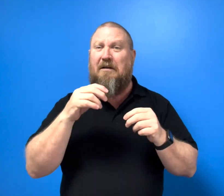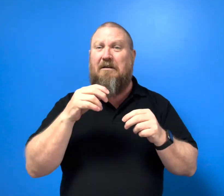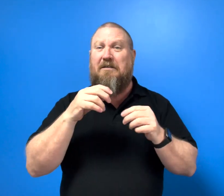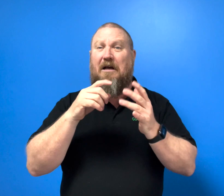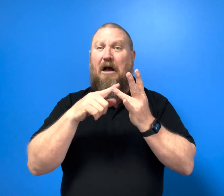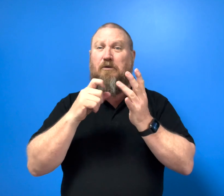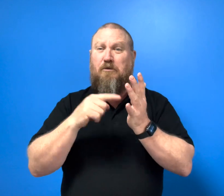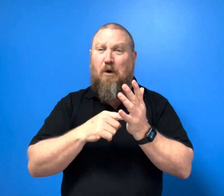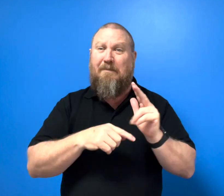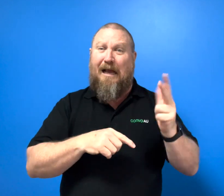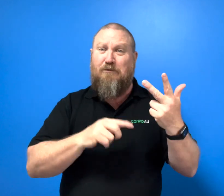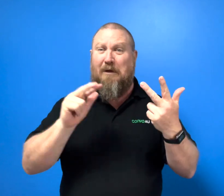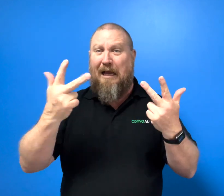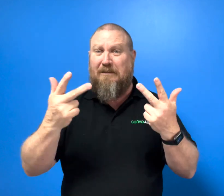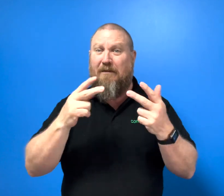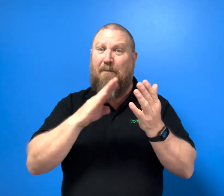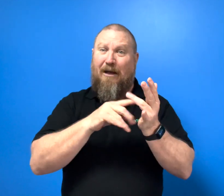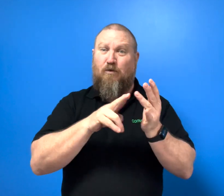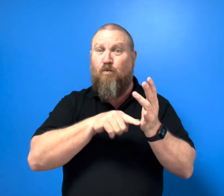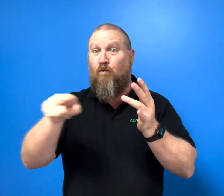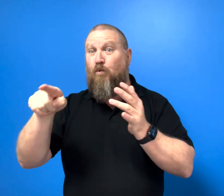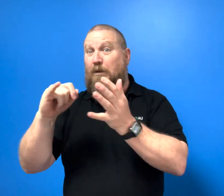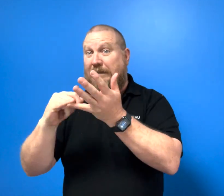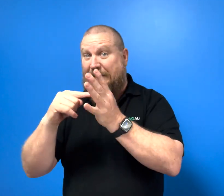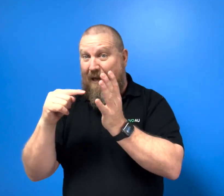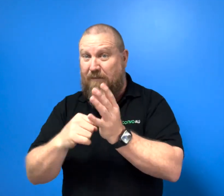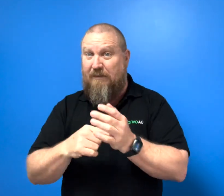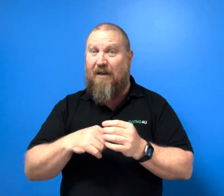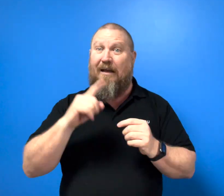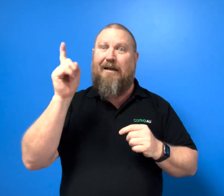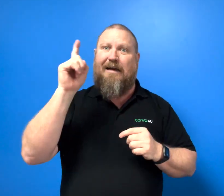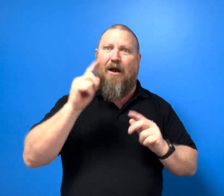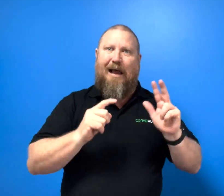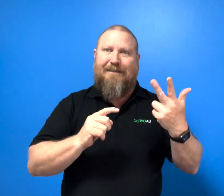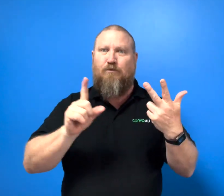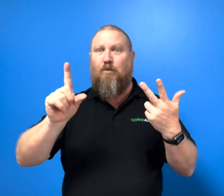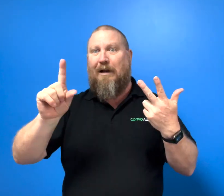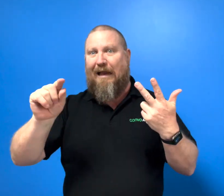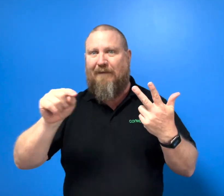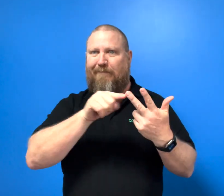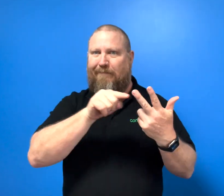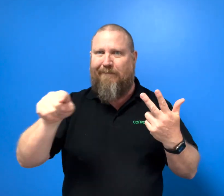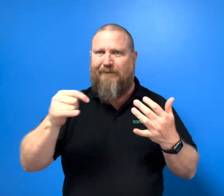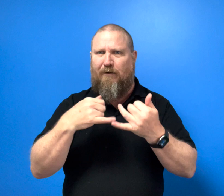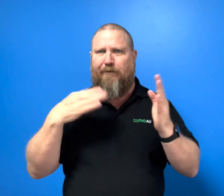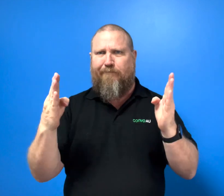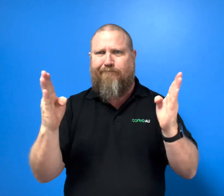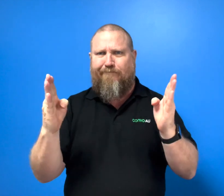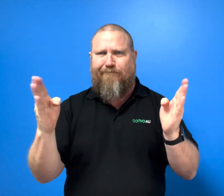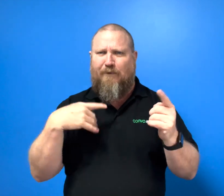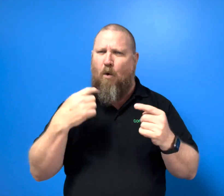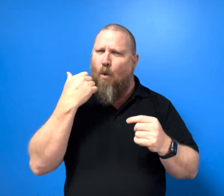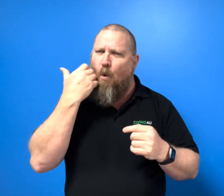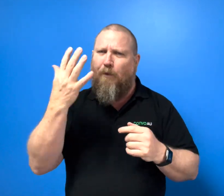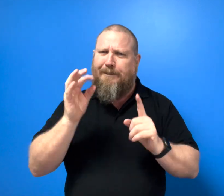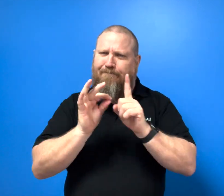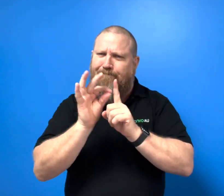In October, we provided service from 8am to 8pm (Monday to Saturday) And now, we offer 8am to 11pm (Monday - Friday) and 8am to 8pm on Saturday.